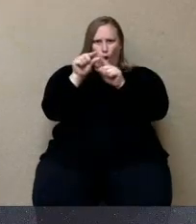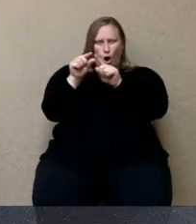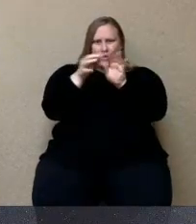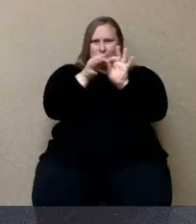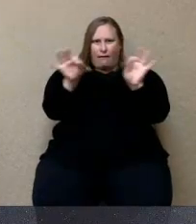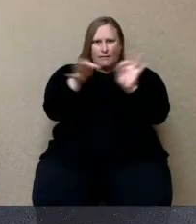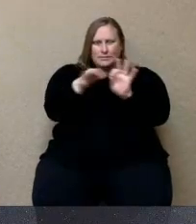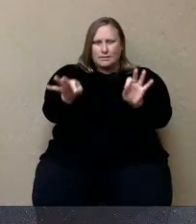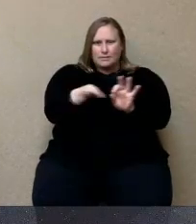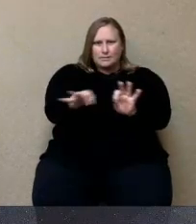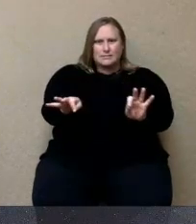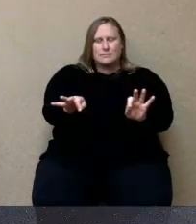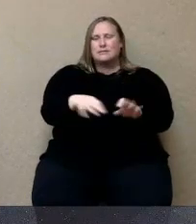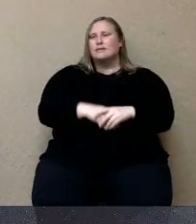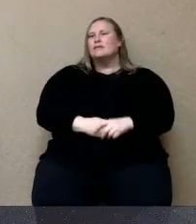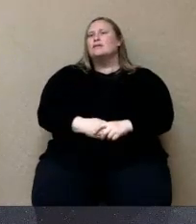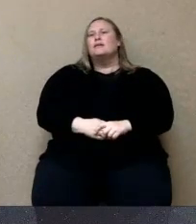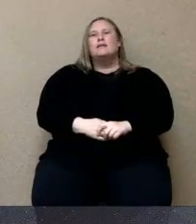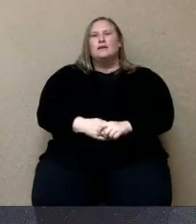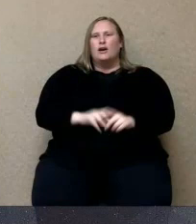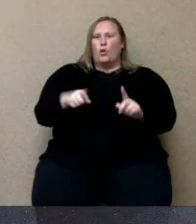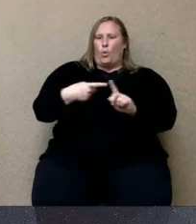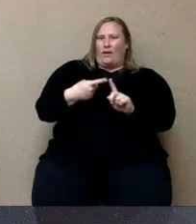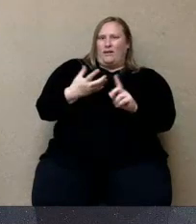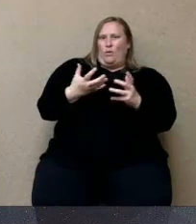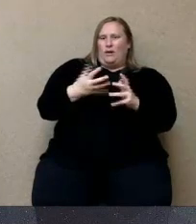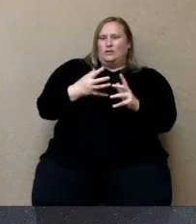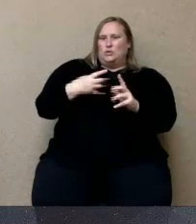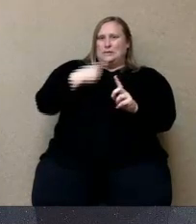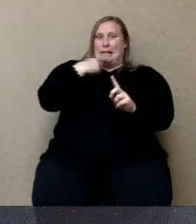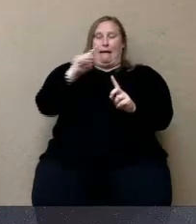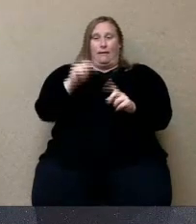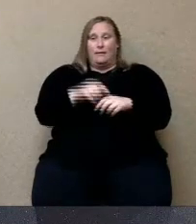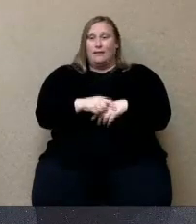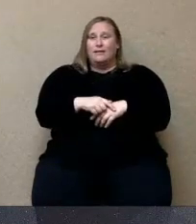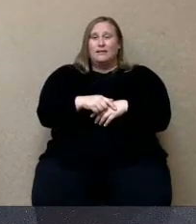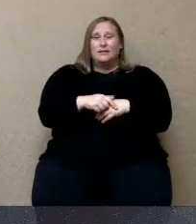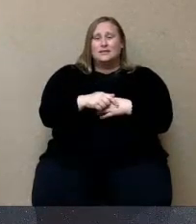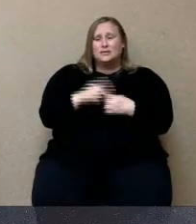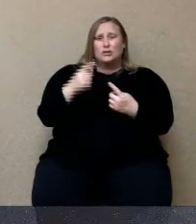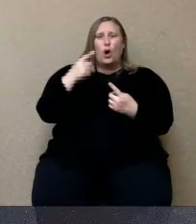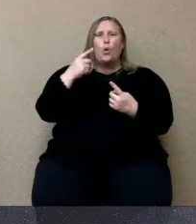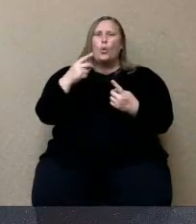said exactly the way he wants to say it when he wants to say it. So, we should think about that for the next time, having like